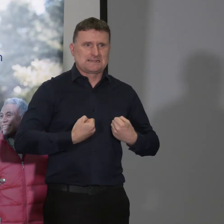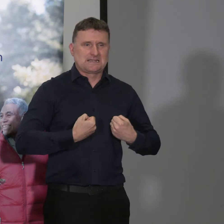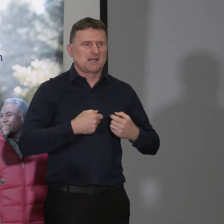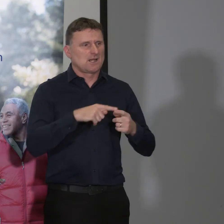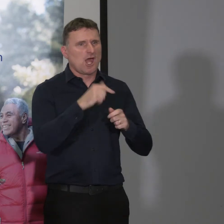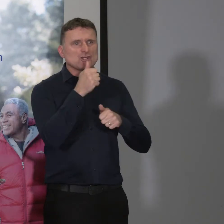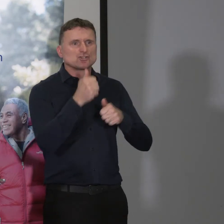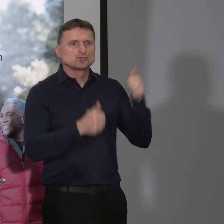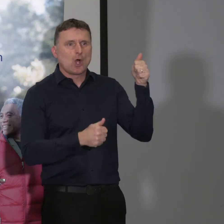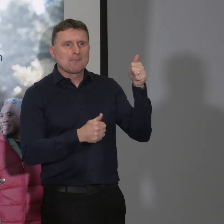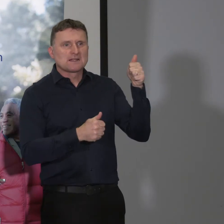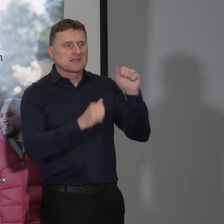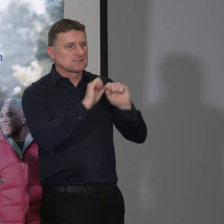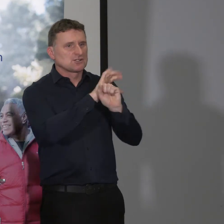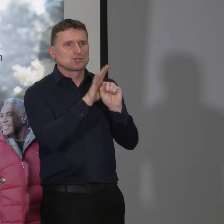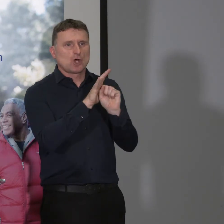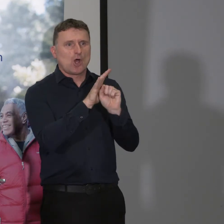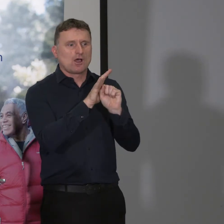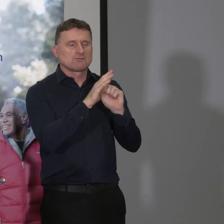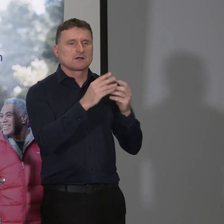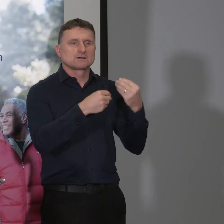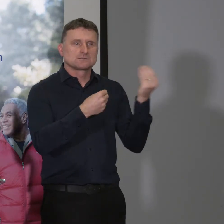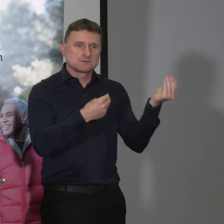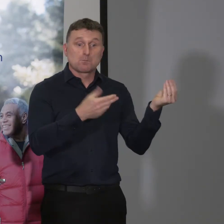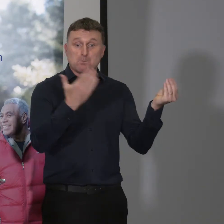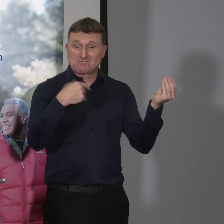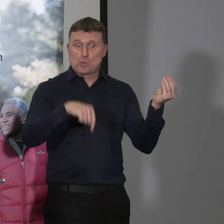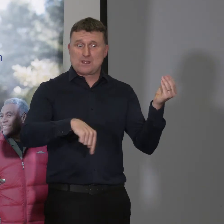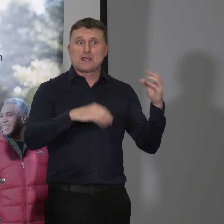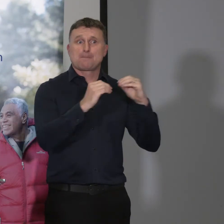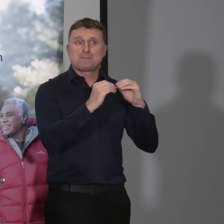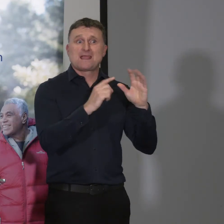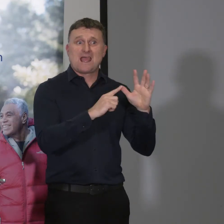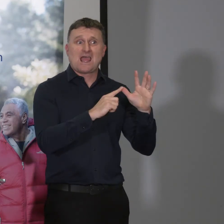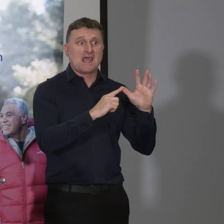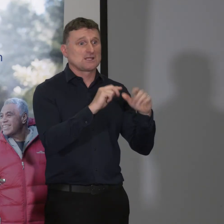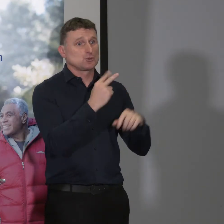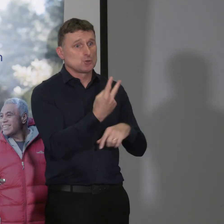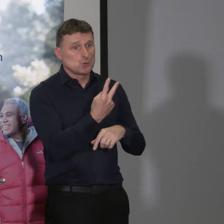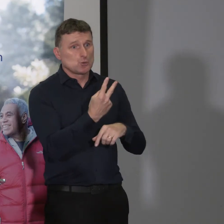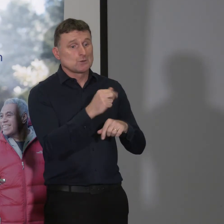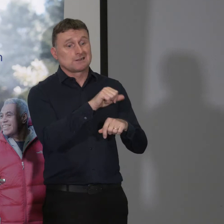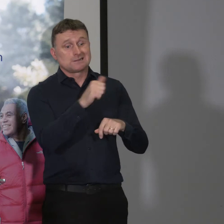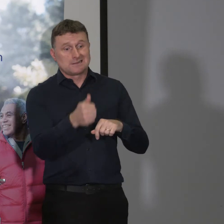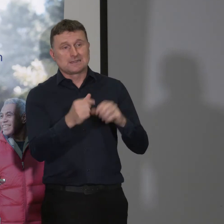variant and we certainly saw